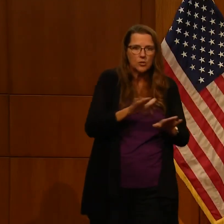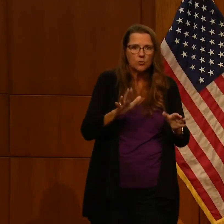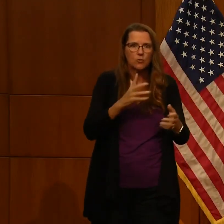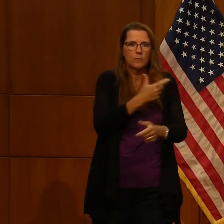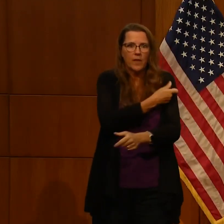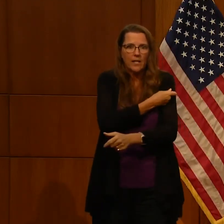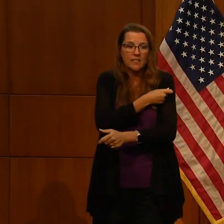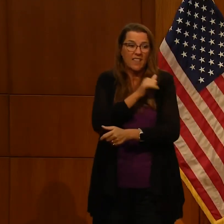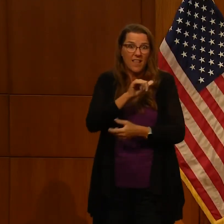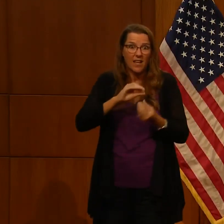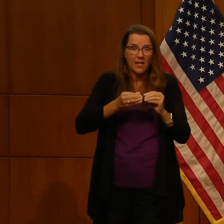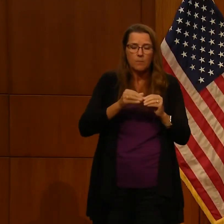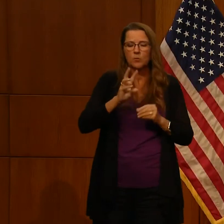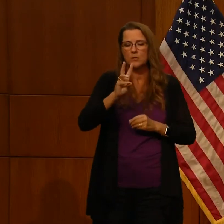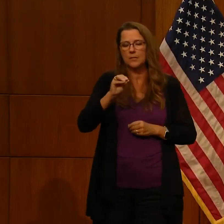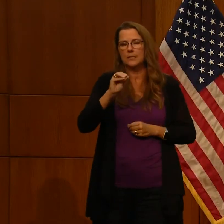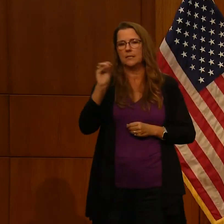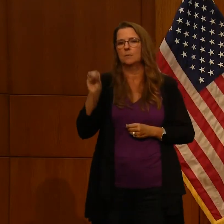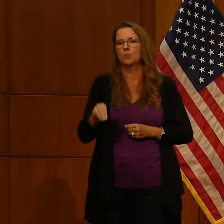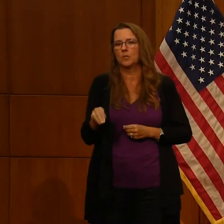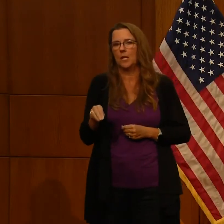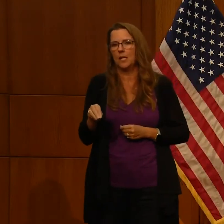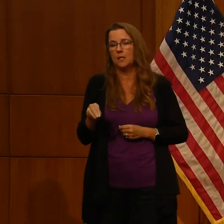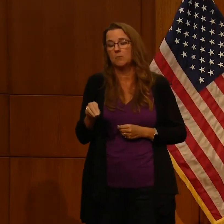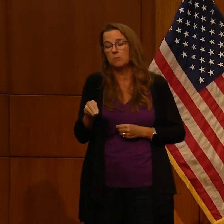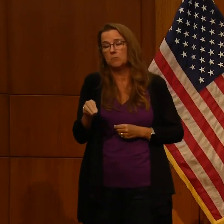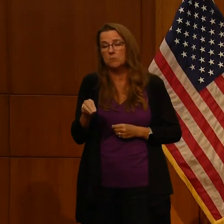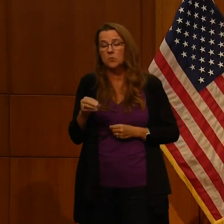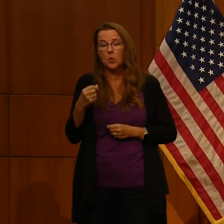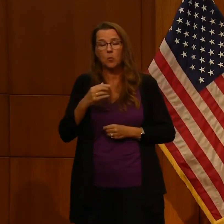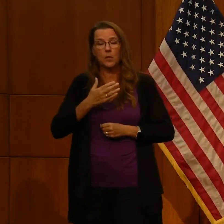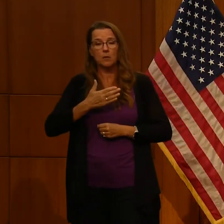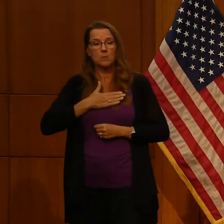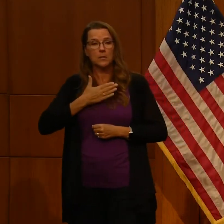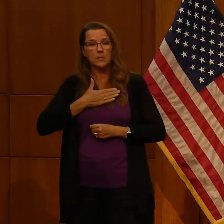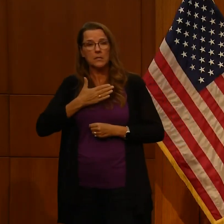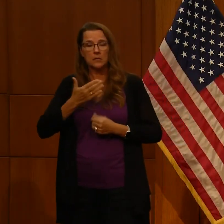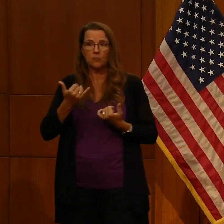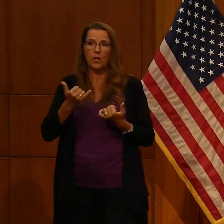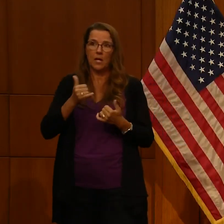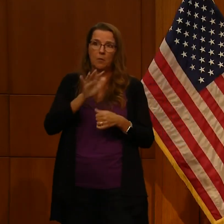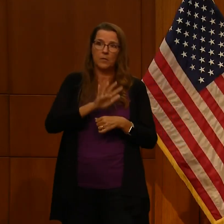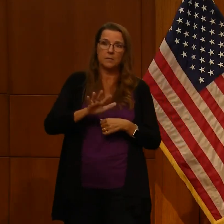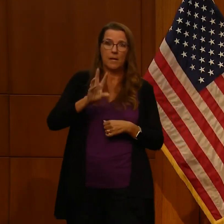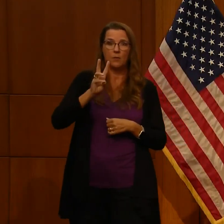WAS AROUND 60. UM AND SO WE'RE